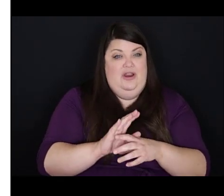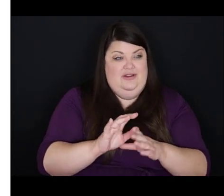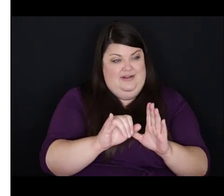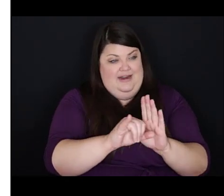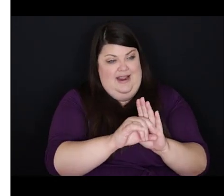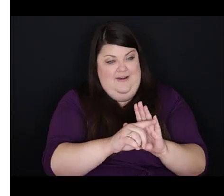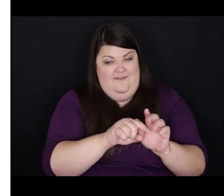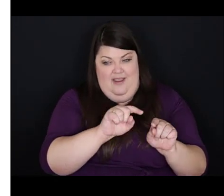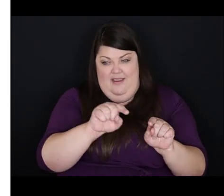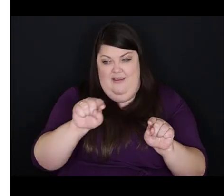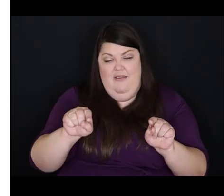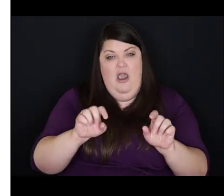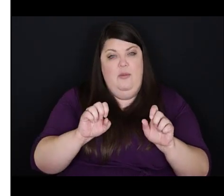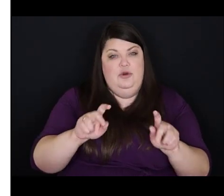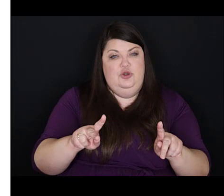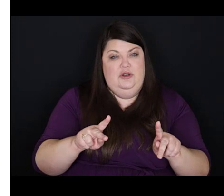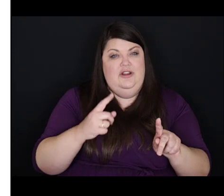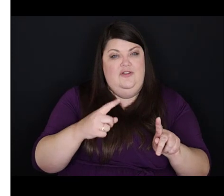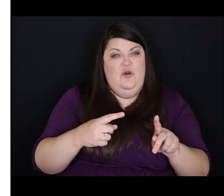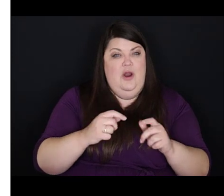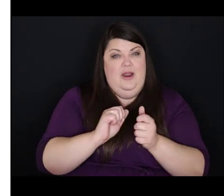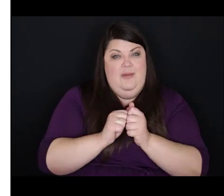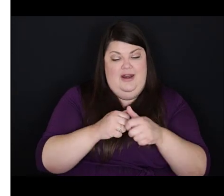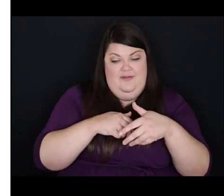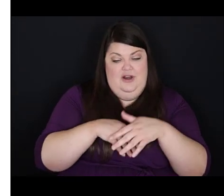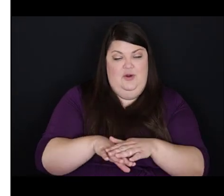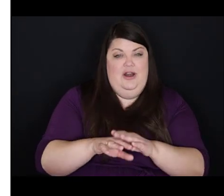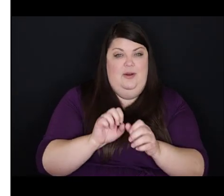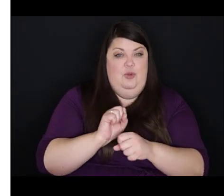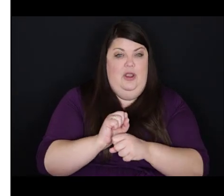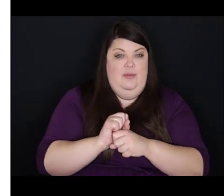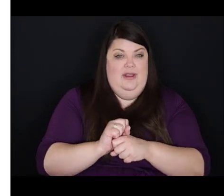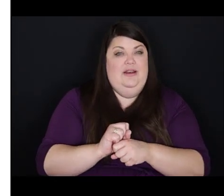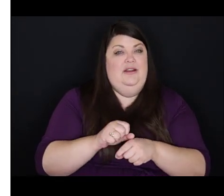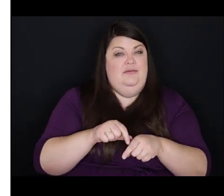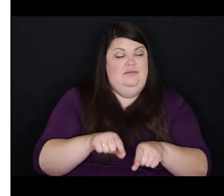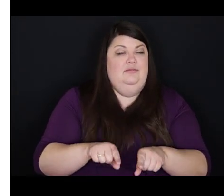for competitive integrated employment and career exploration opportunities.